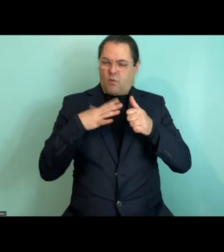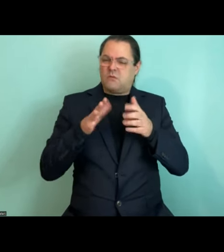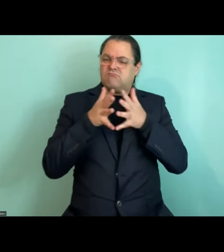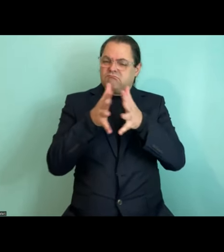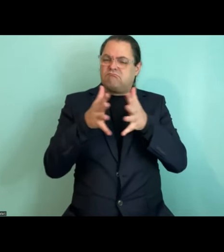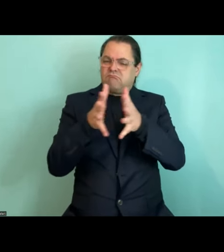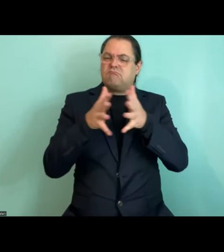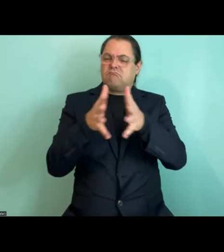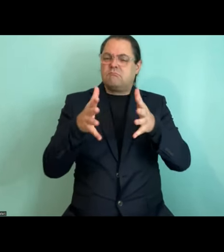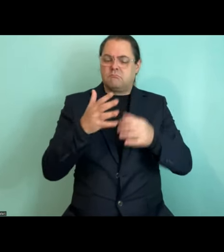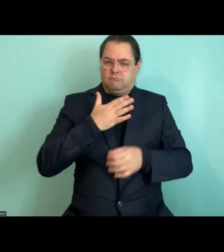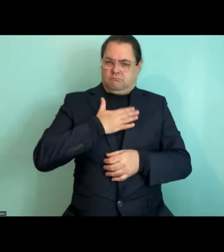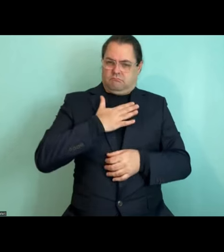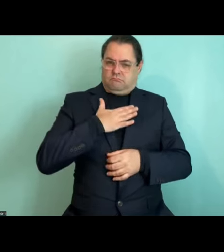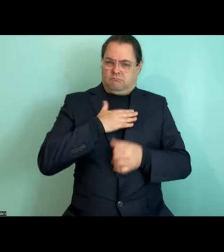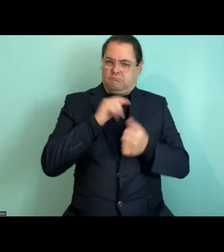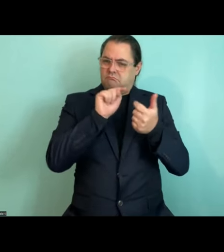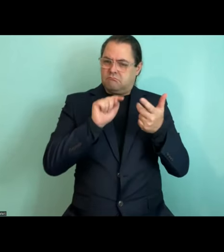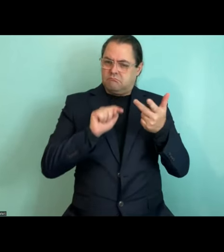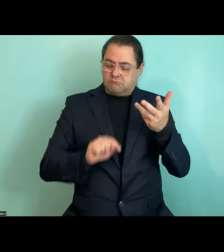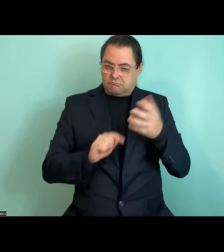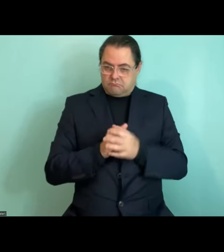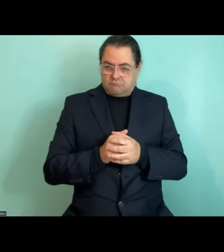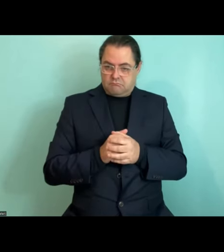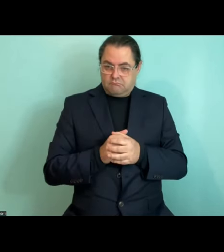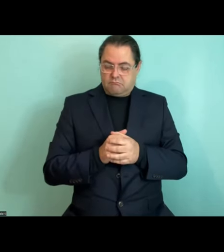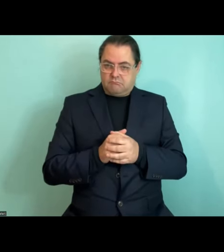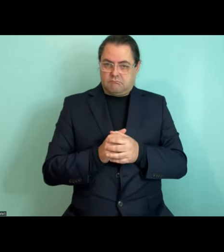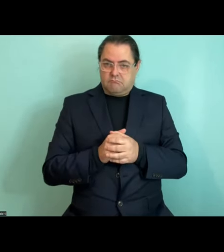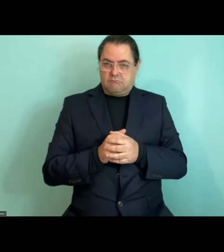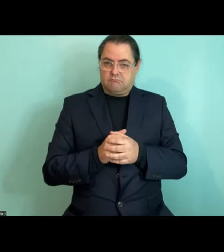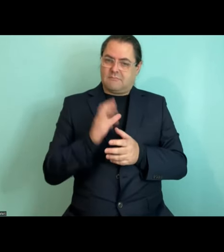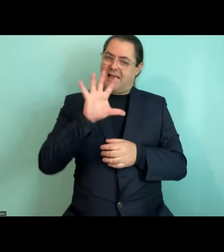zl kinda horn perfect back on if it 10:04:19 ok to model the sex junkie so many